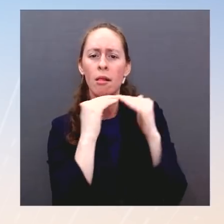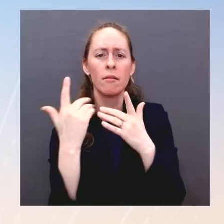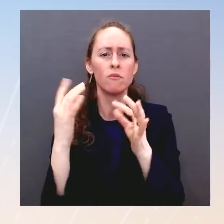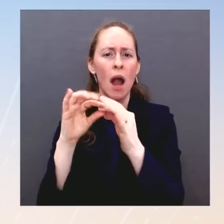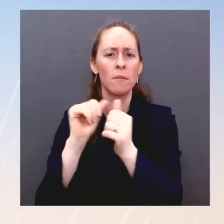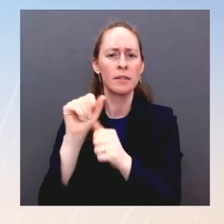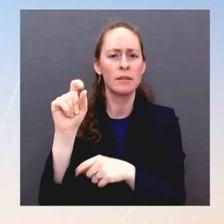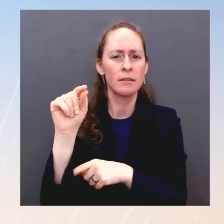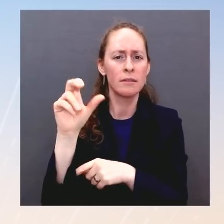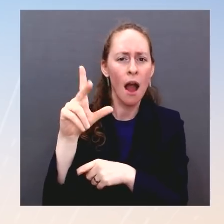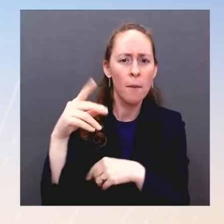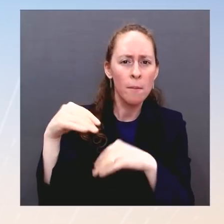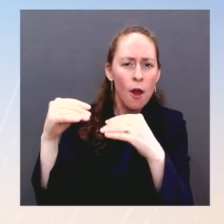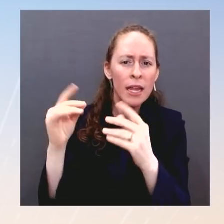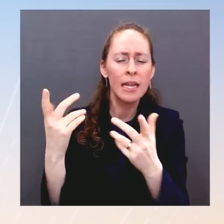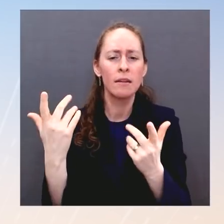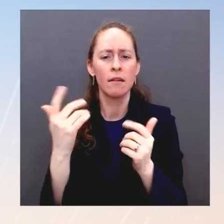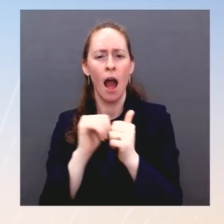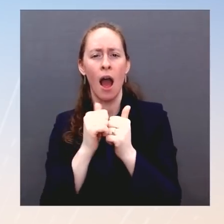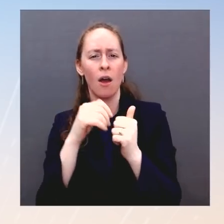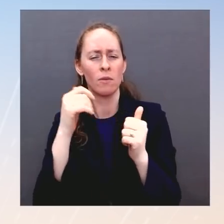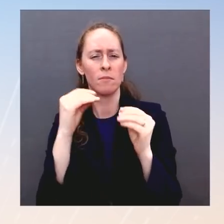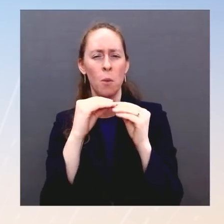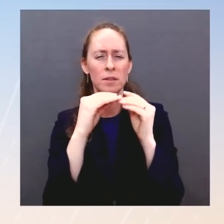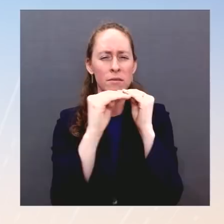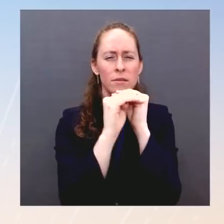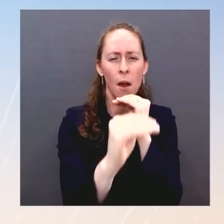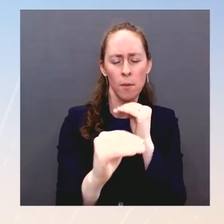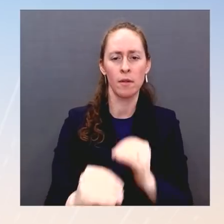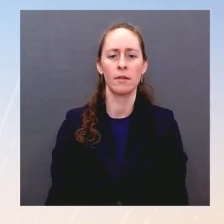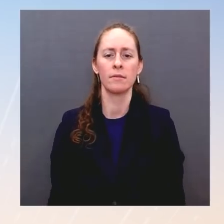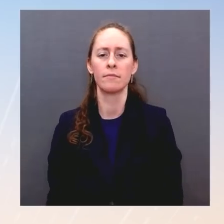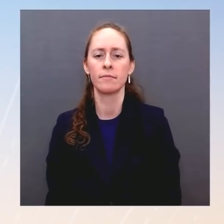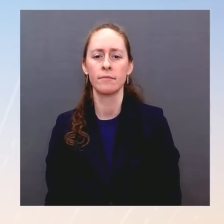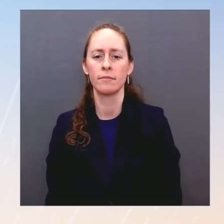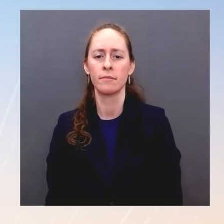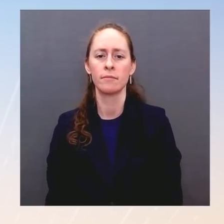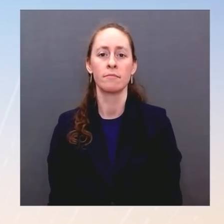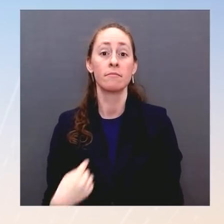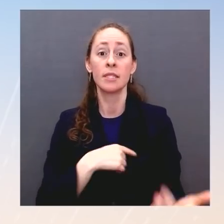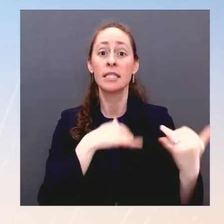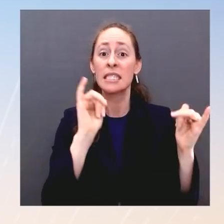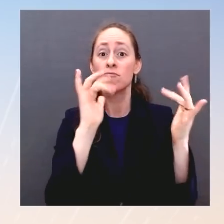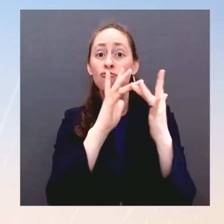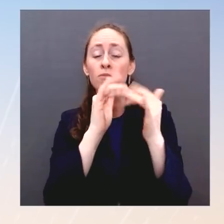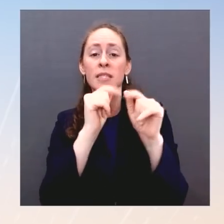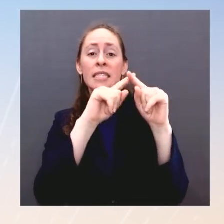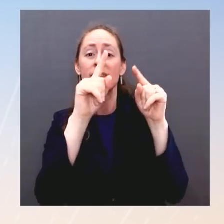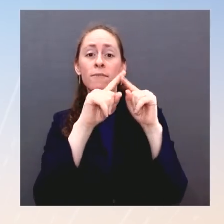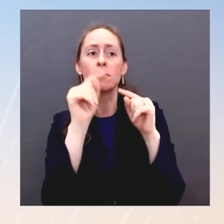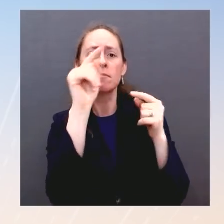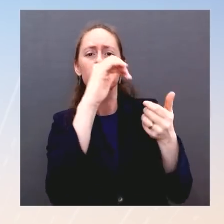and continue coordination with partners on global energy supply and security. There's also continuing conversations